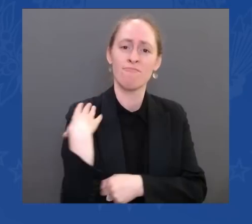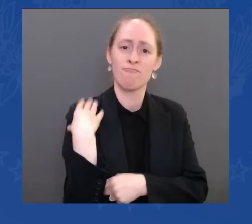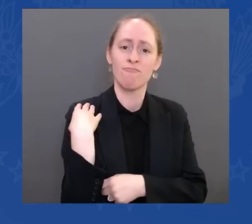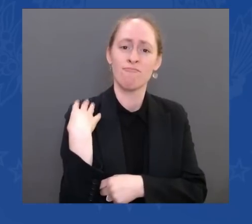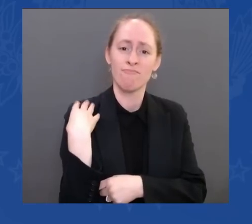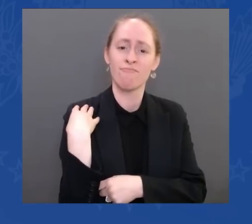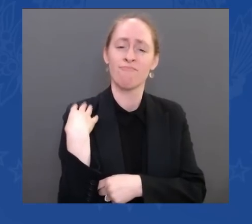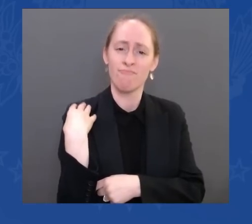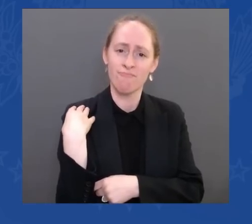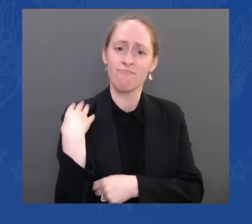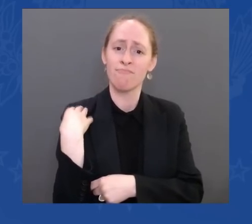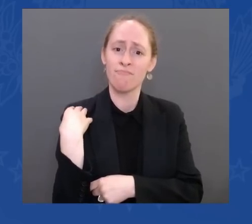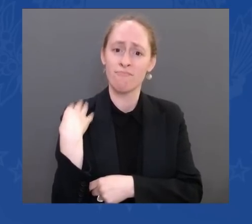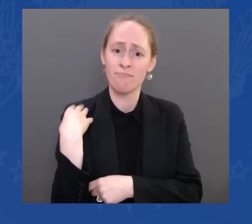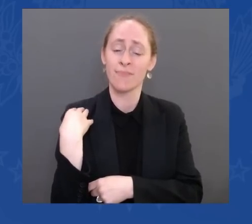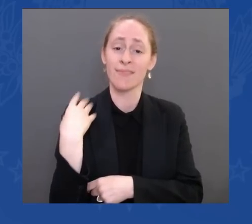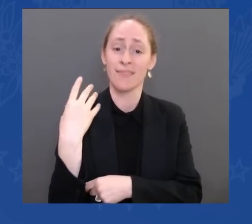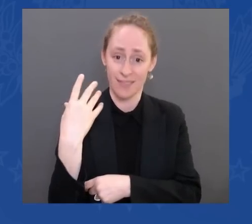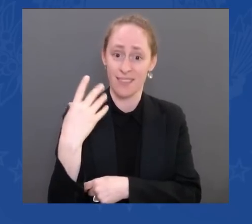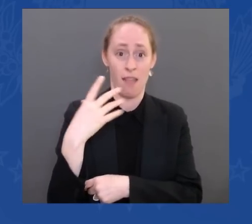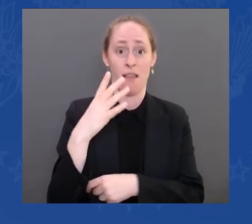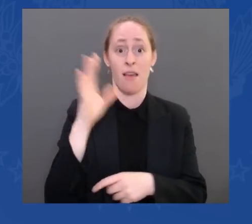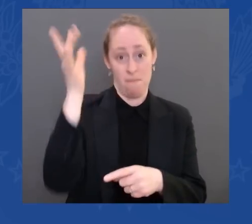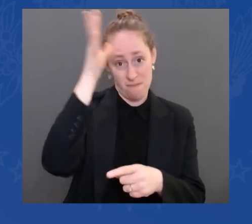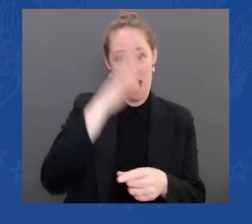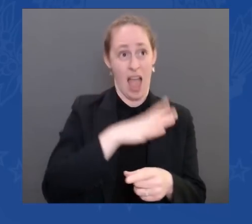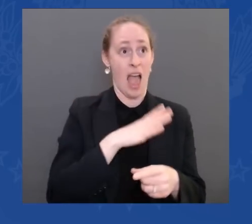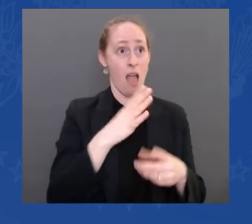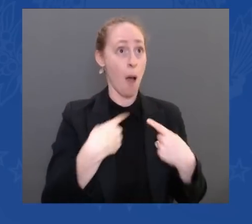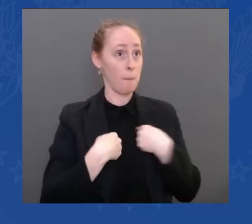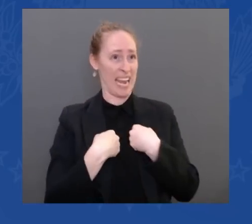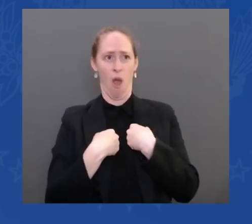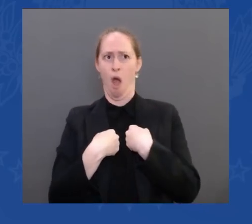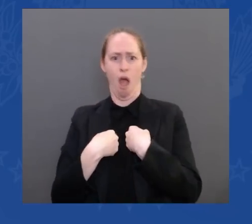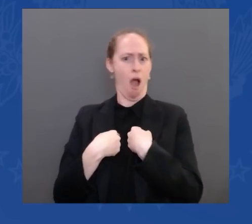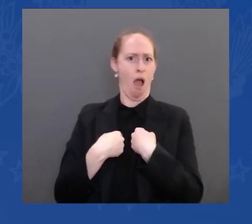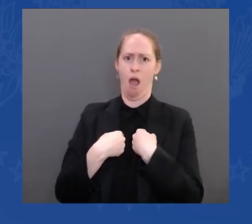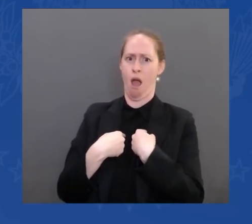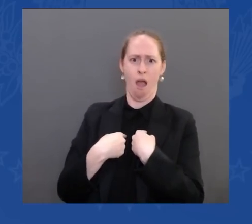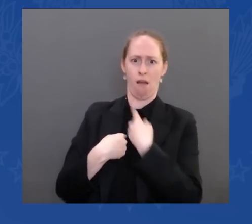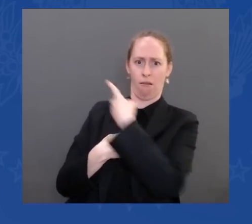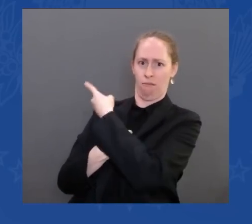"She built the landing craft that got us in here. She and her friends -- they're the ones that did it."